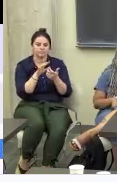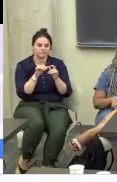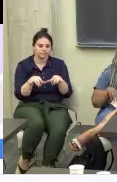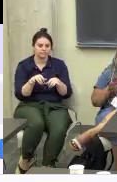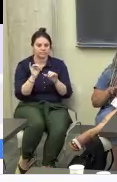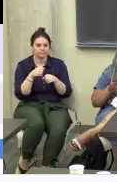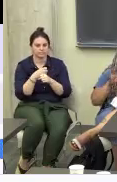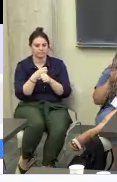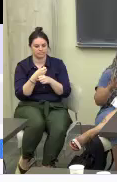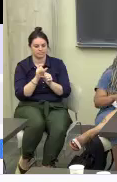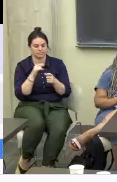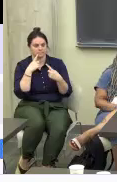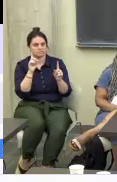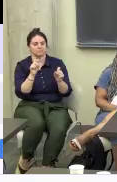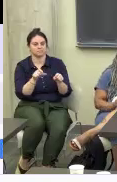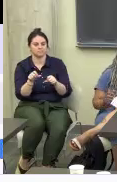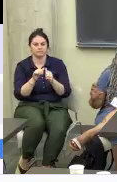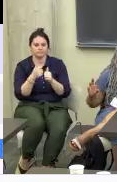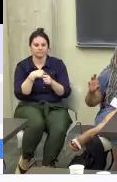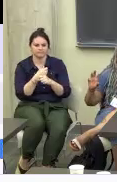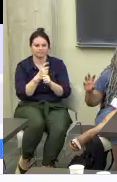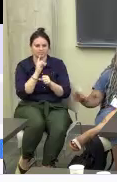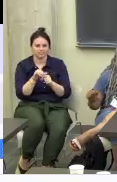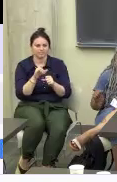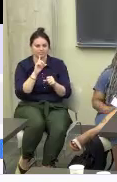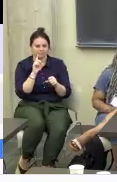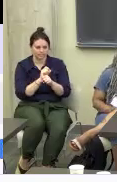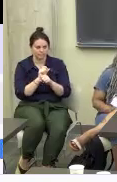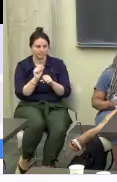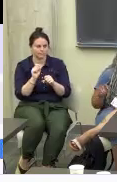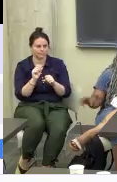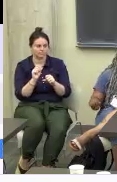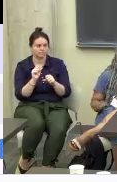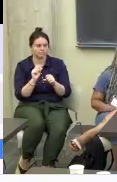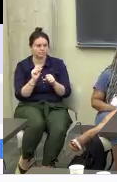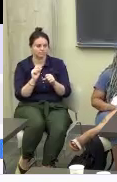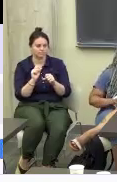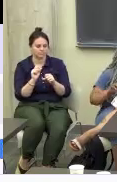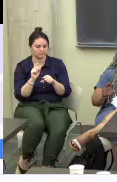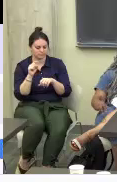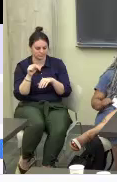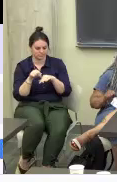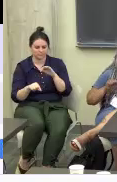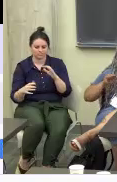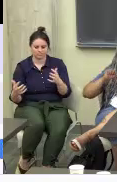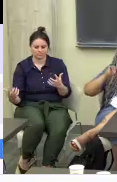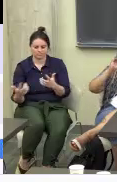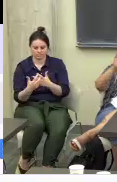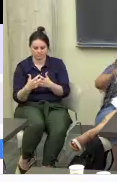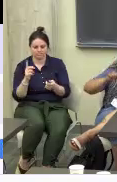possible. How do we ensure that that's you know deeply covered coupled to crippites and, you know,